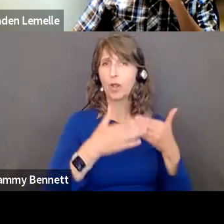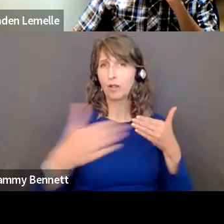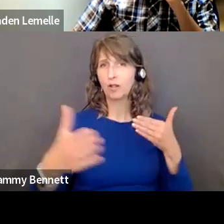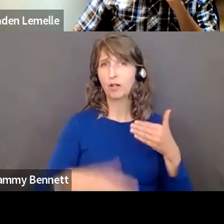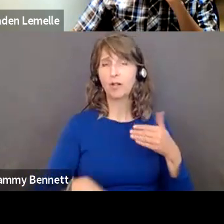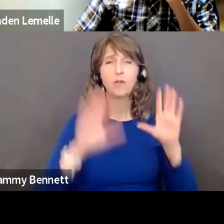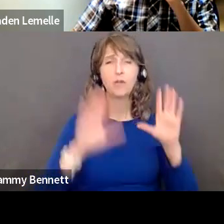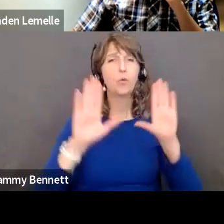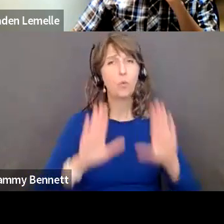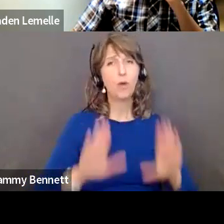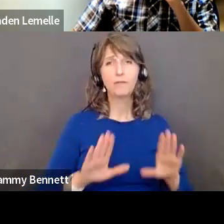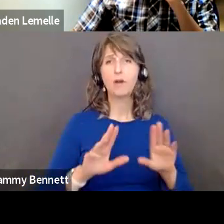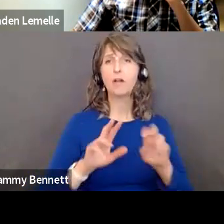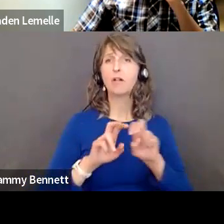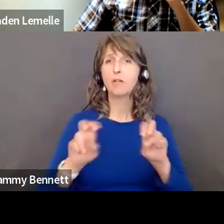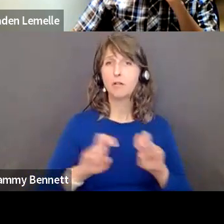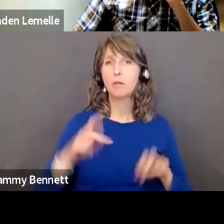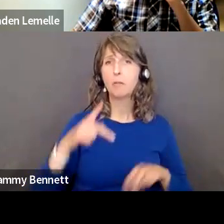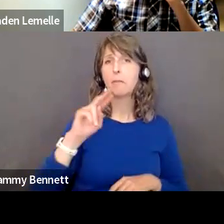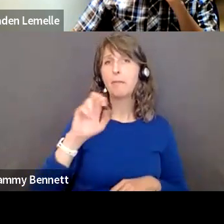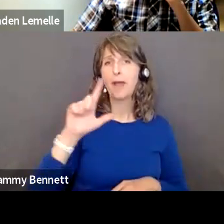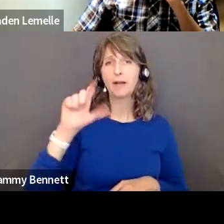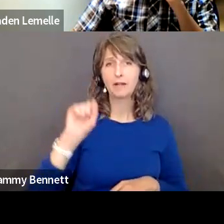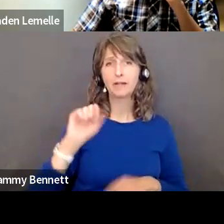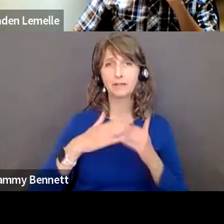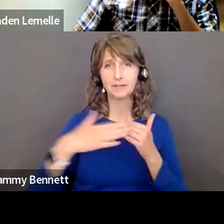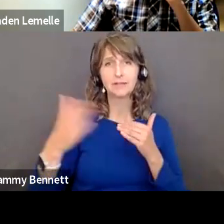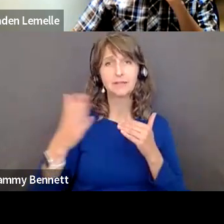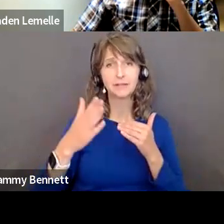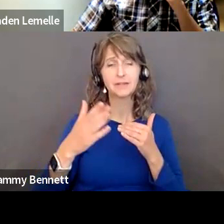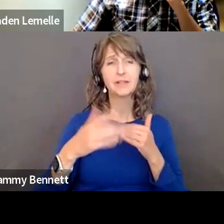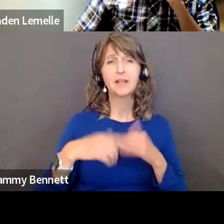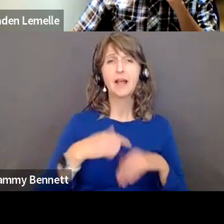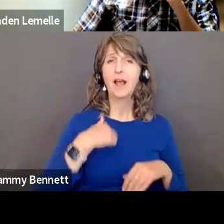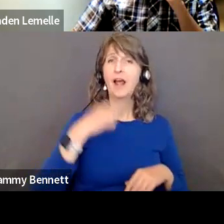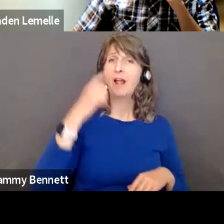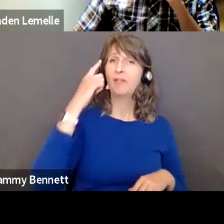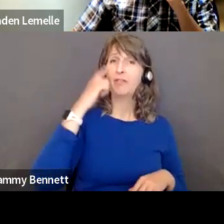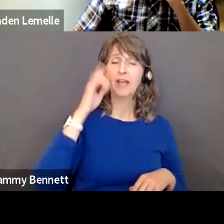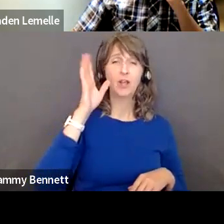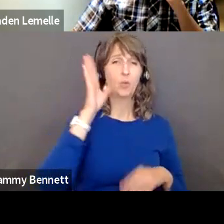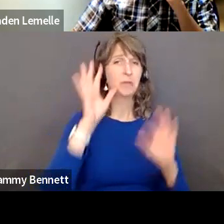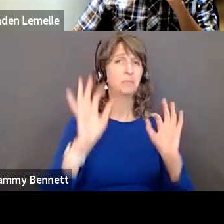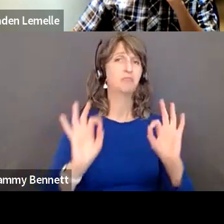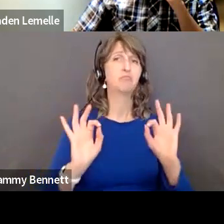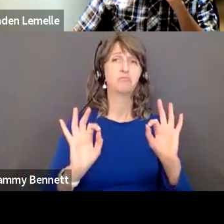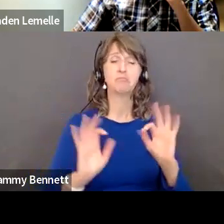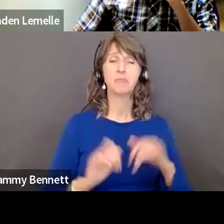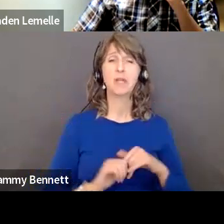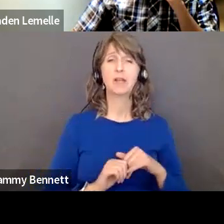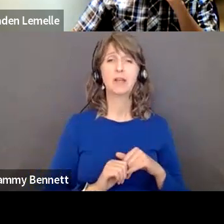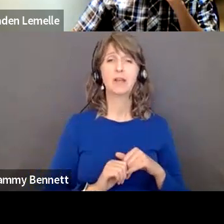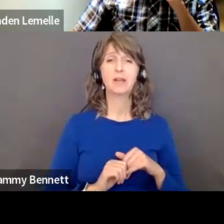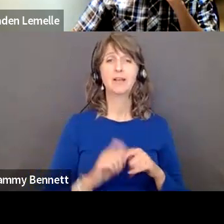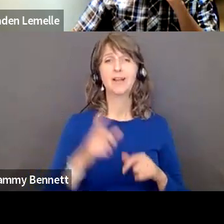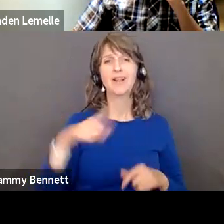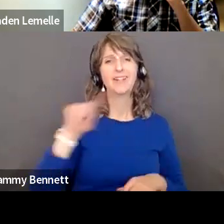Panels, hopefully they're very. As informed as they were today. I think it's only gonna get better from here and again, you know, I can't say enough about these students.